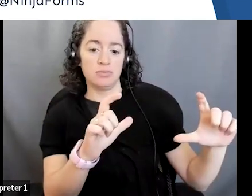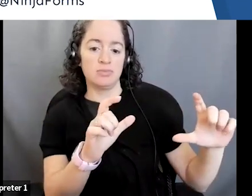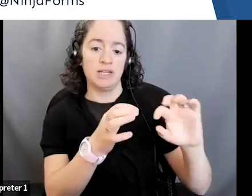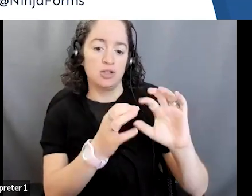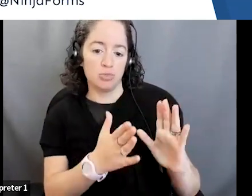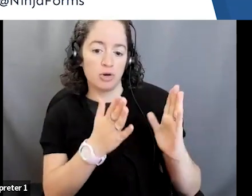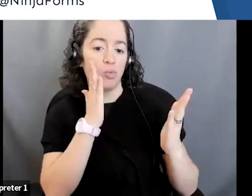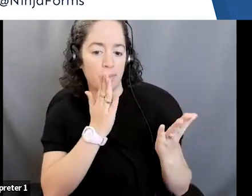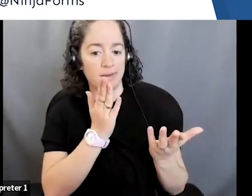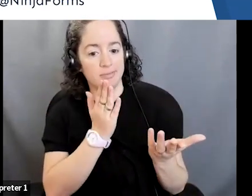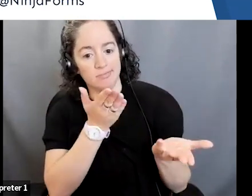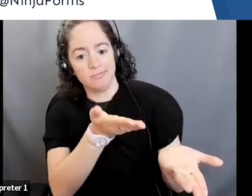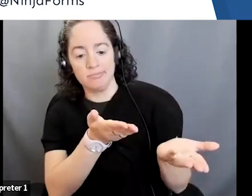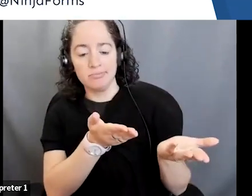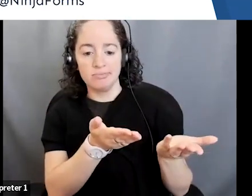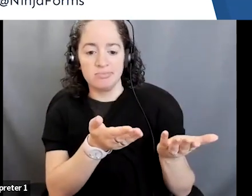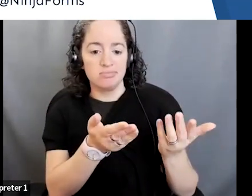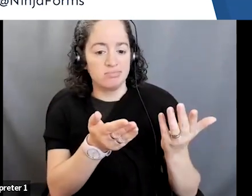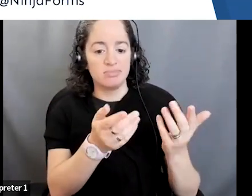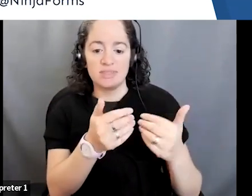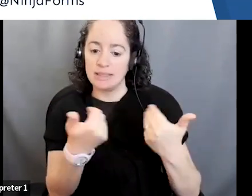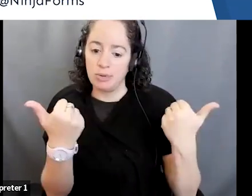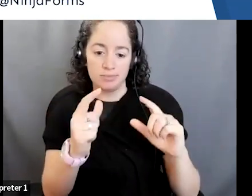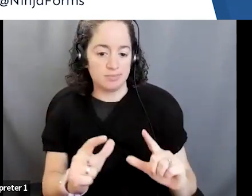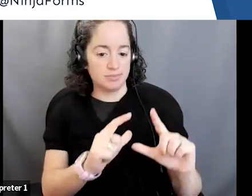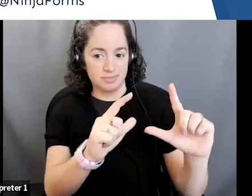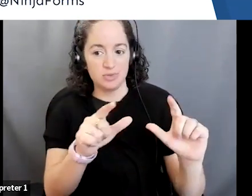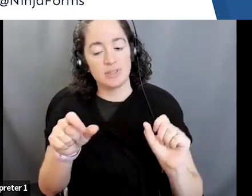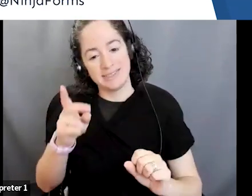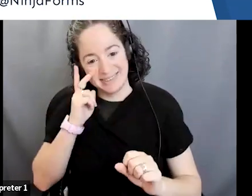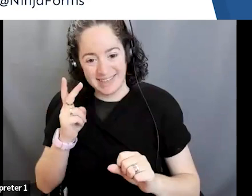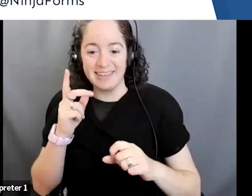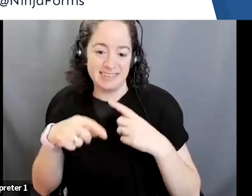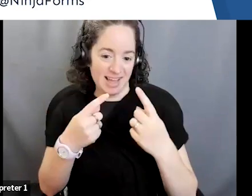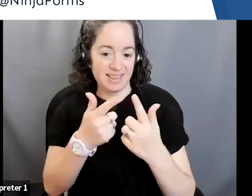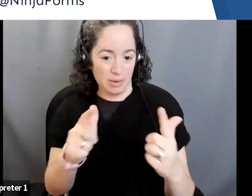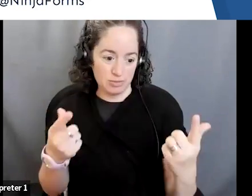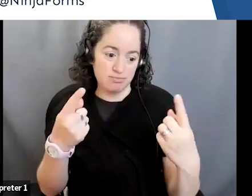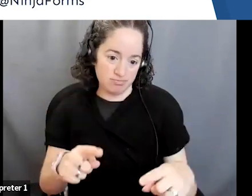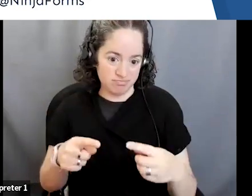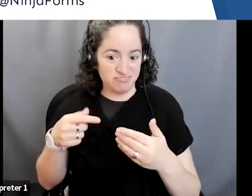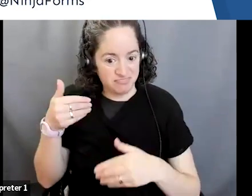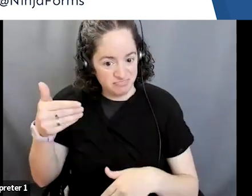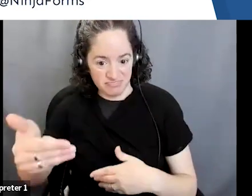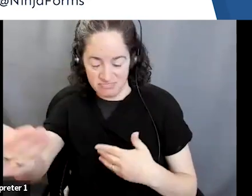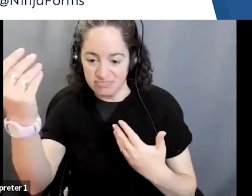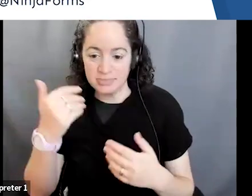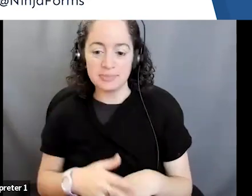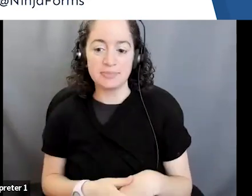Then you can see as things are signed out. Our interpretation today